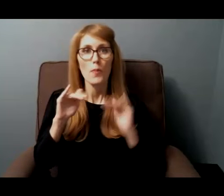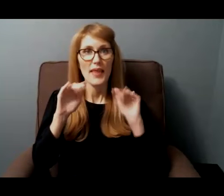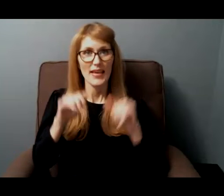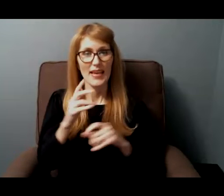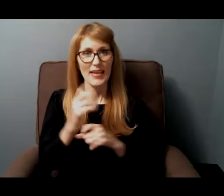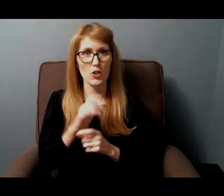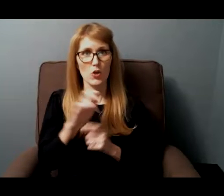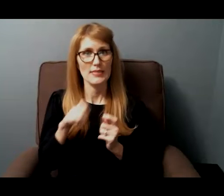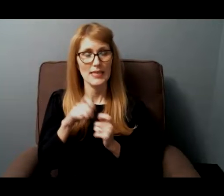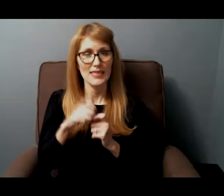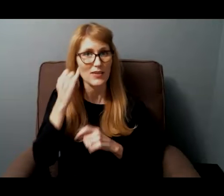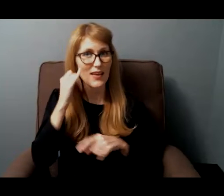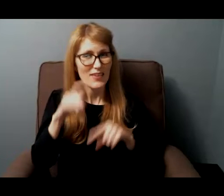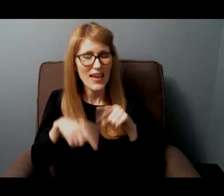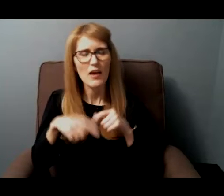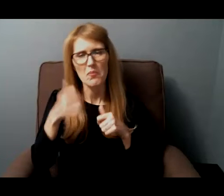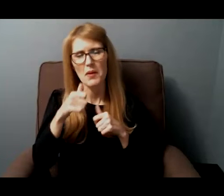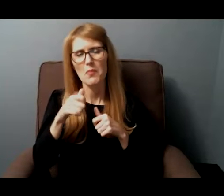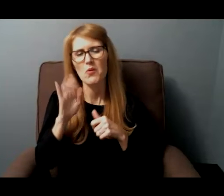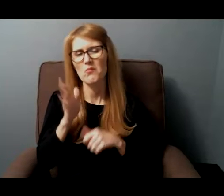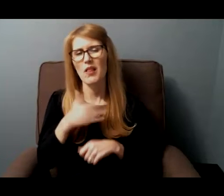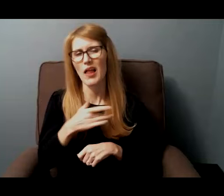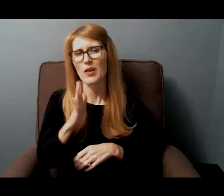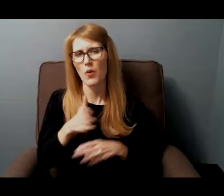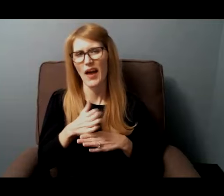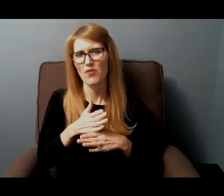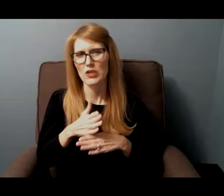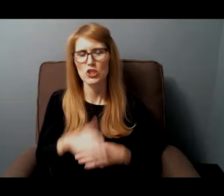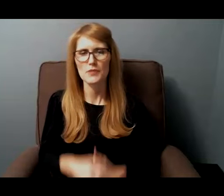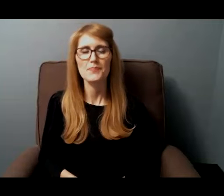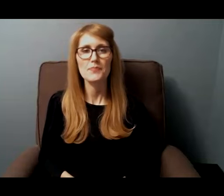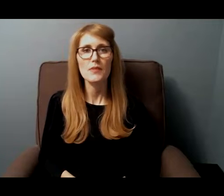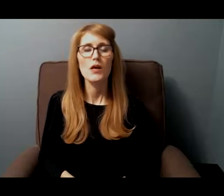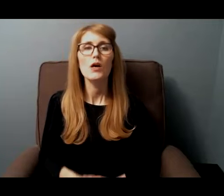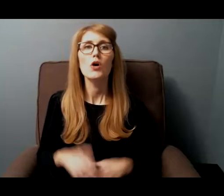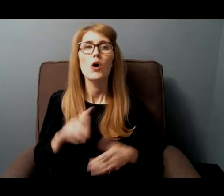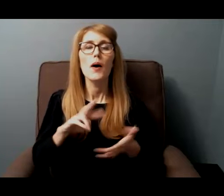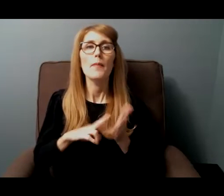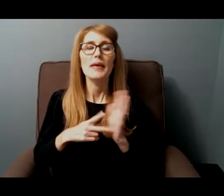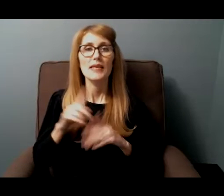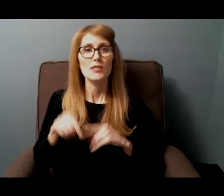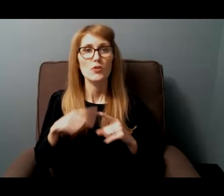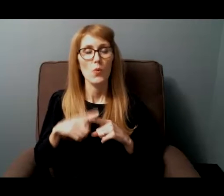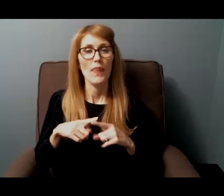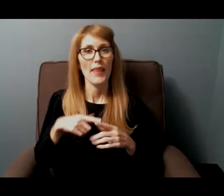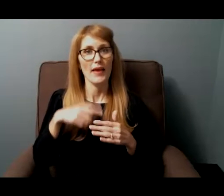to average most likely. So that means when it comes to completing this work review, ideally